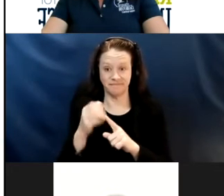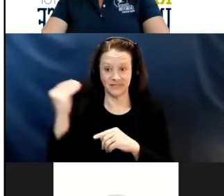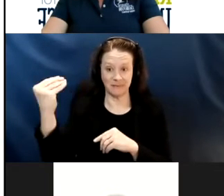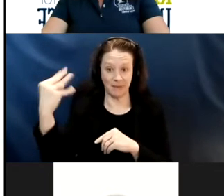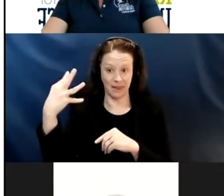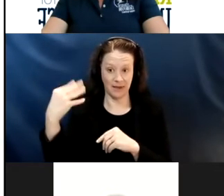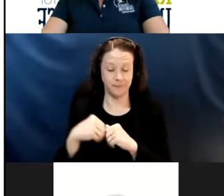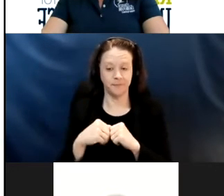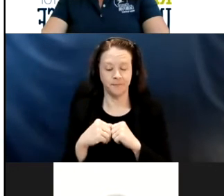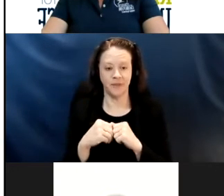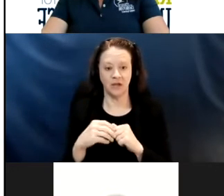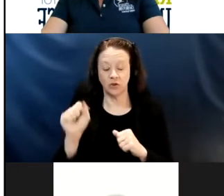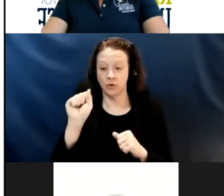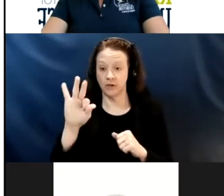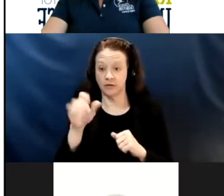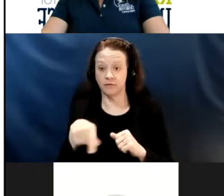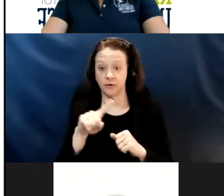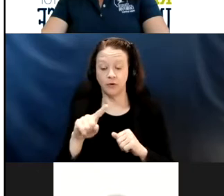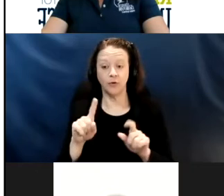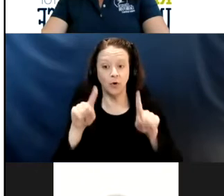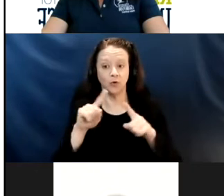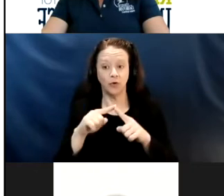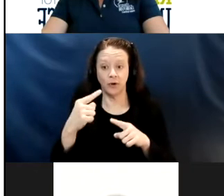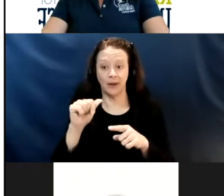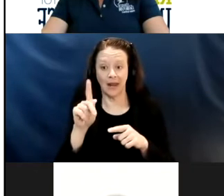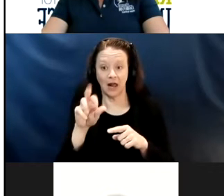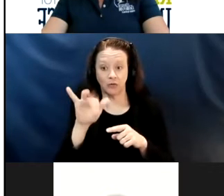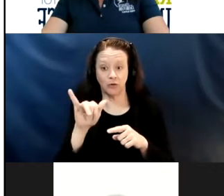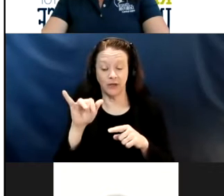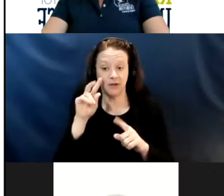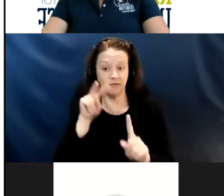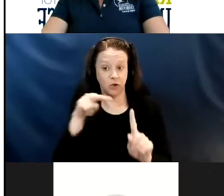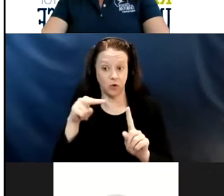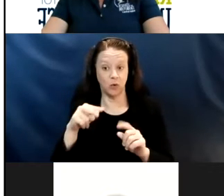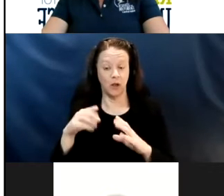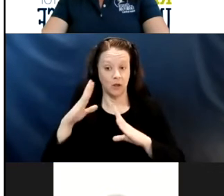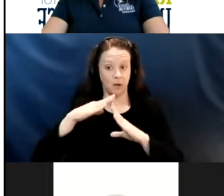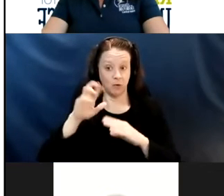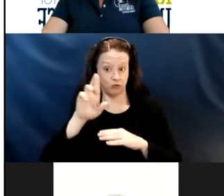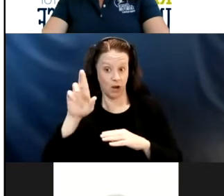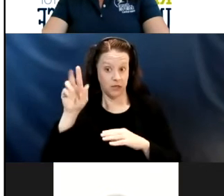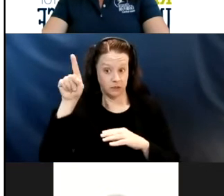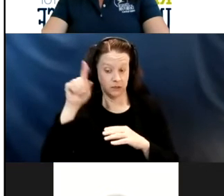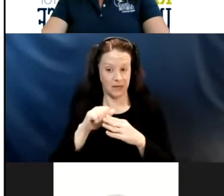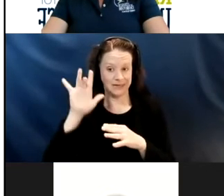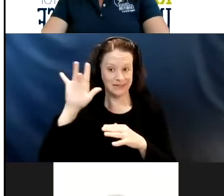And so you, if you go to the gallery view at the top right and click on her video,